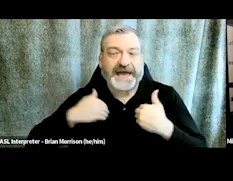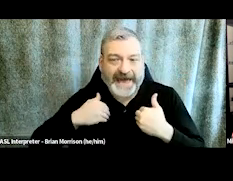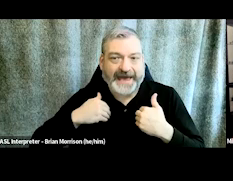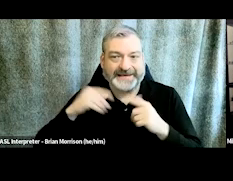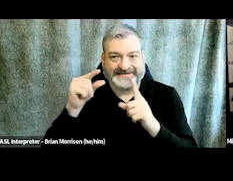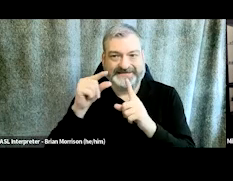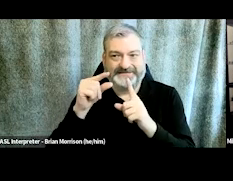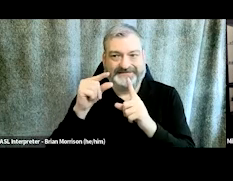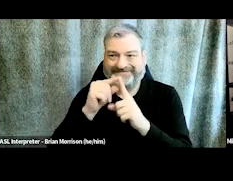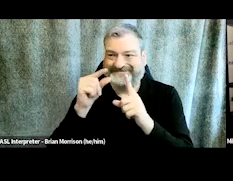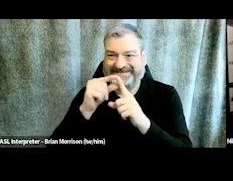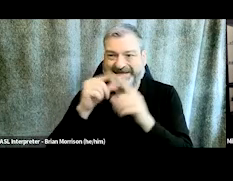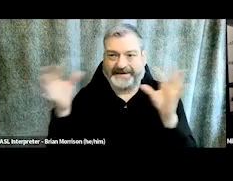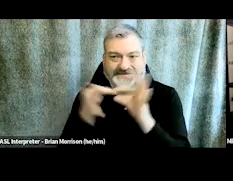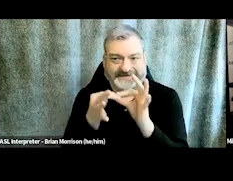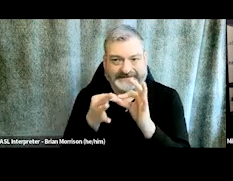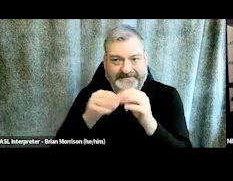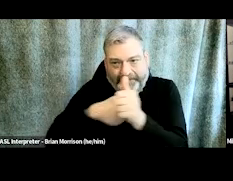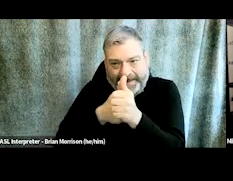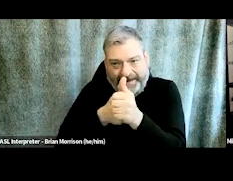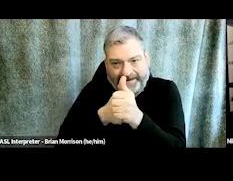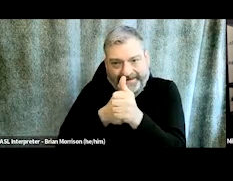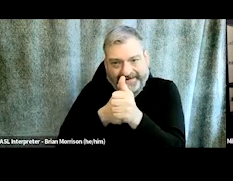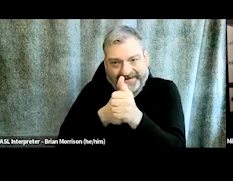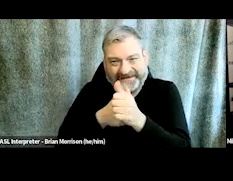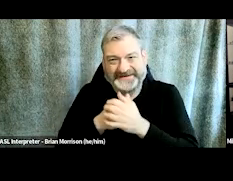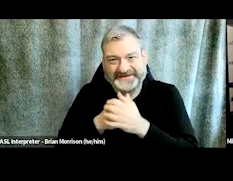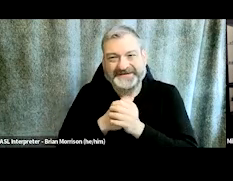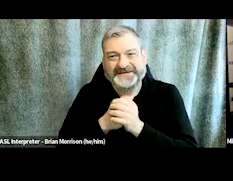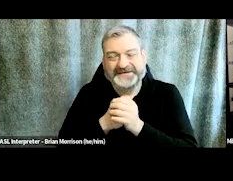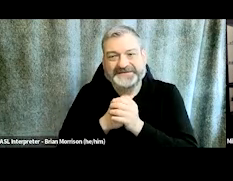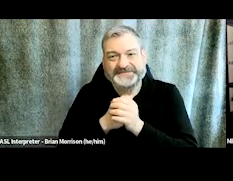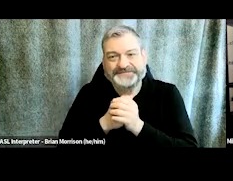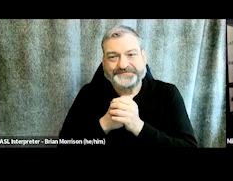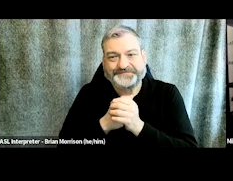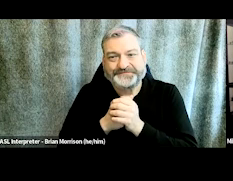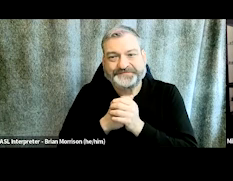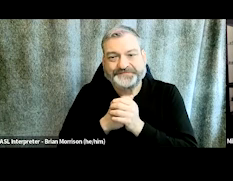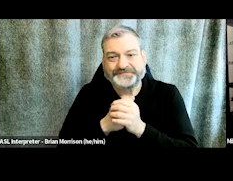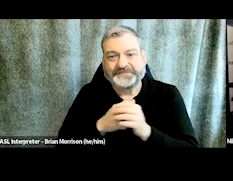Your listening consumers of your content will hear your emojis read aloud. They're going to hear that text.